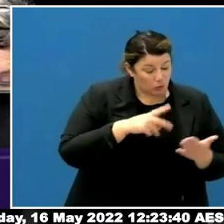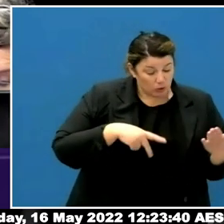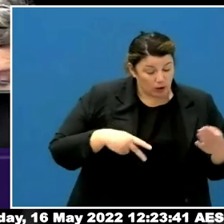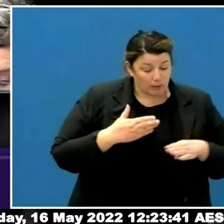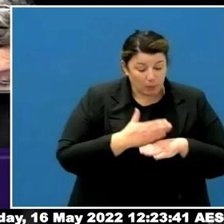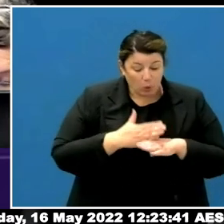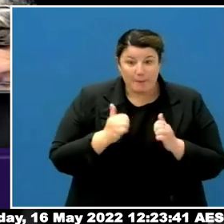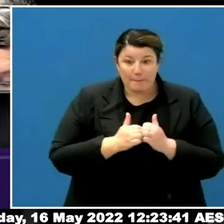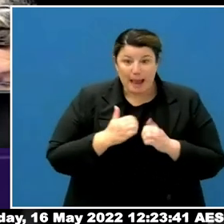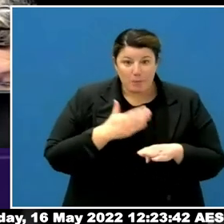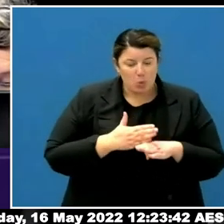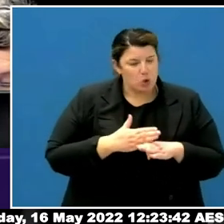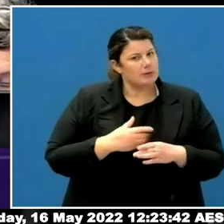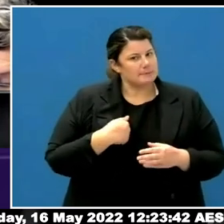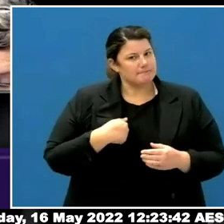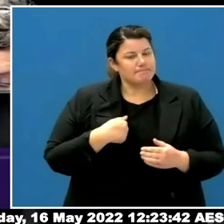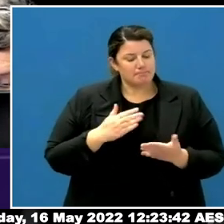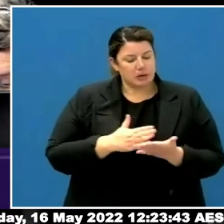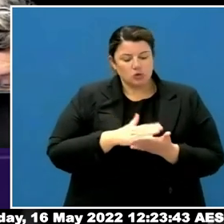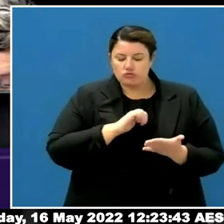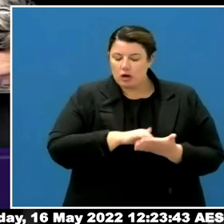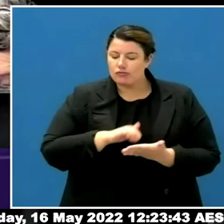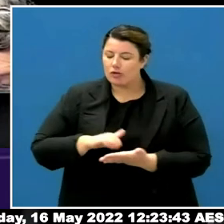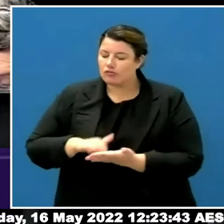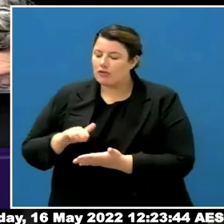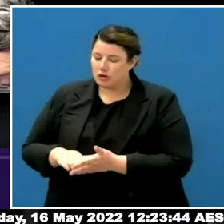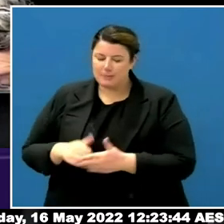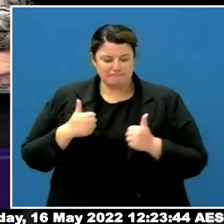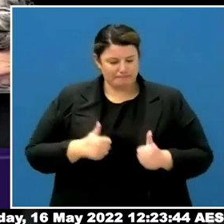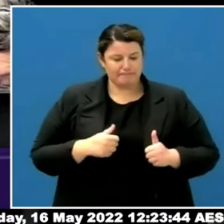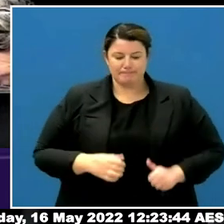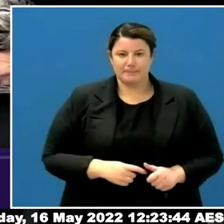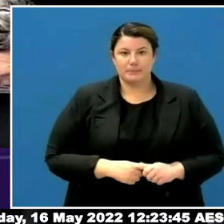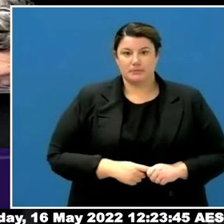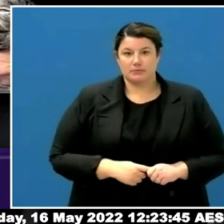And that really stuck in my mind because I'm thinking at this stage, I've just found out